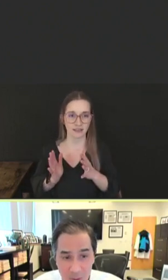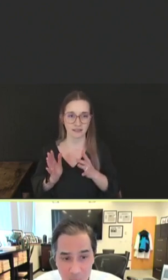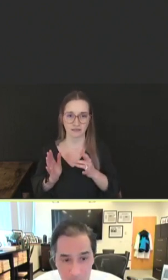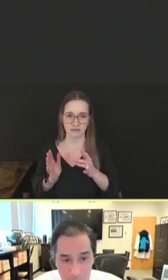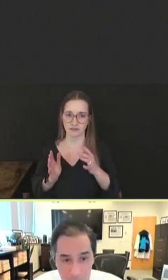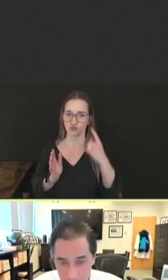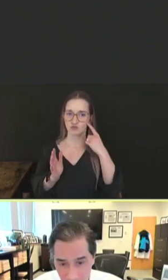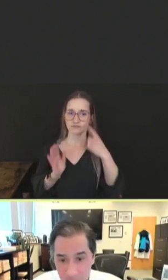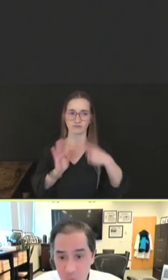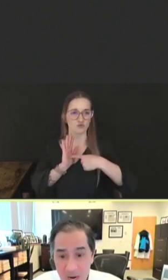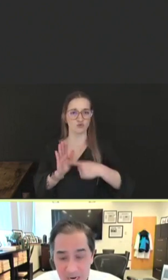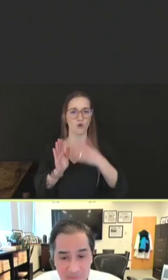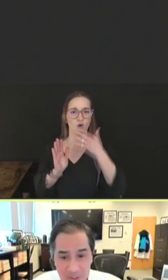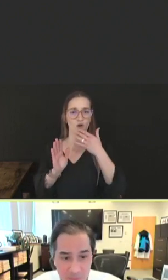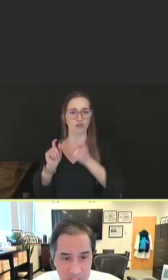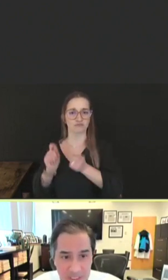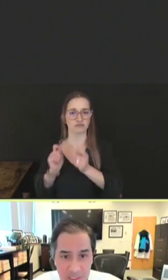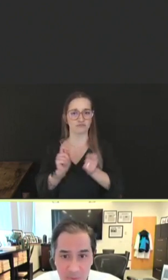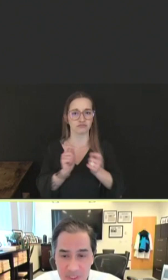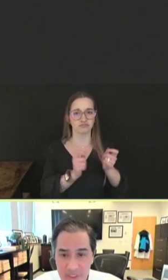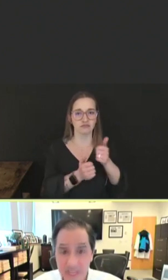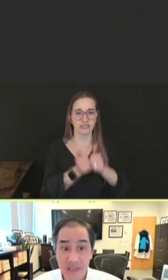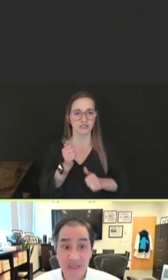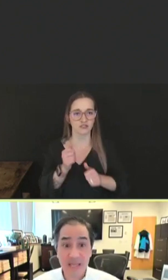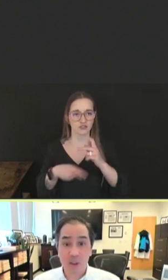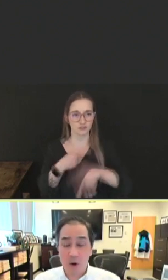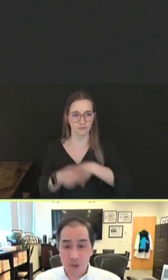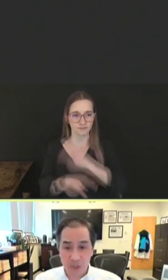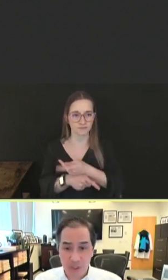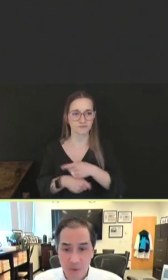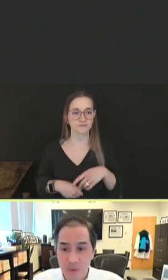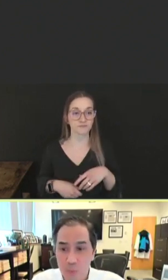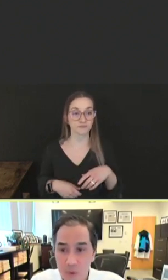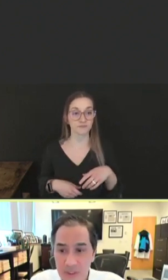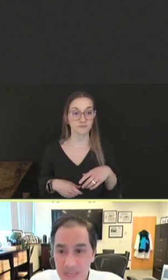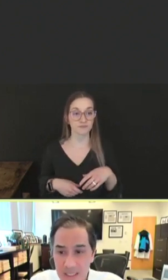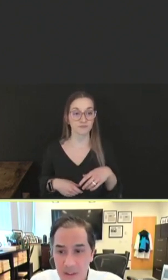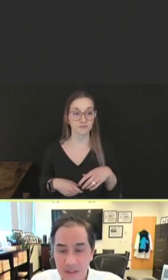yellow, a variety of intermediate sequences, then largely, throughout the world, settling on